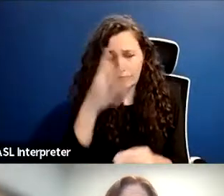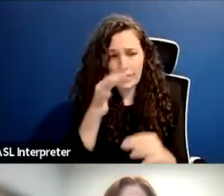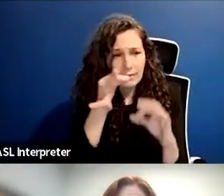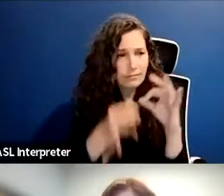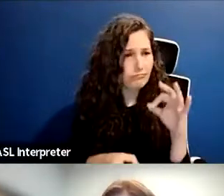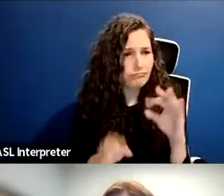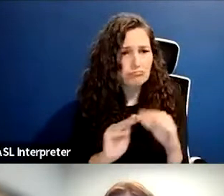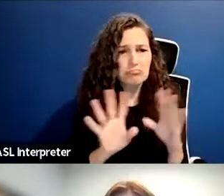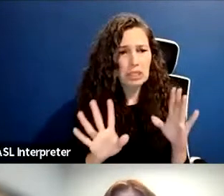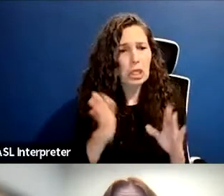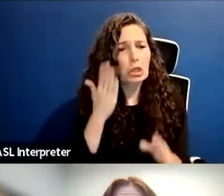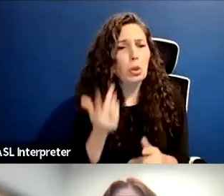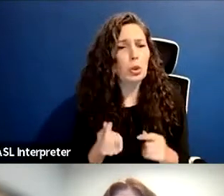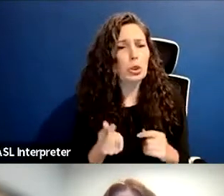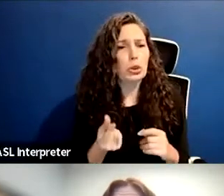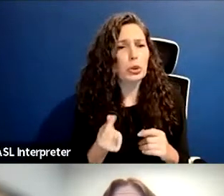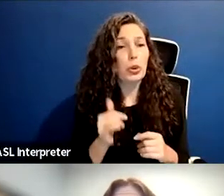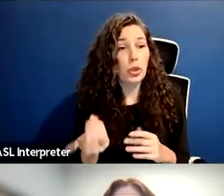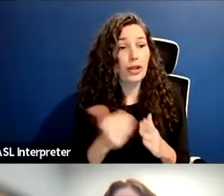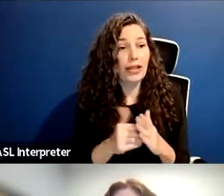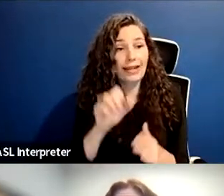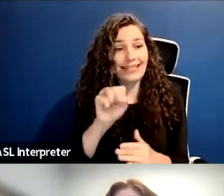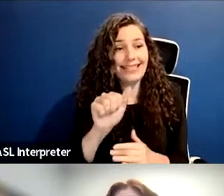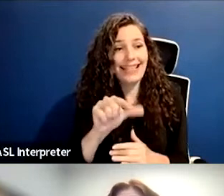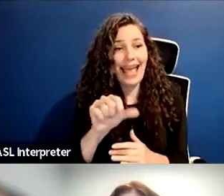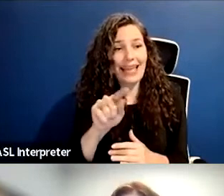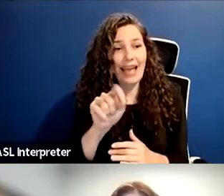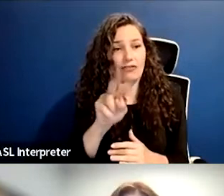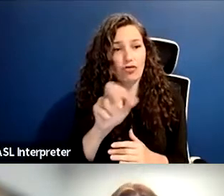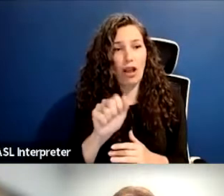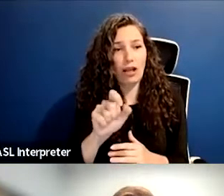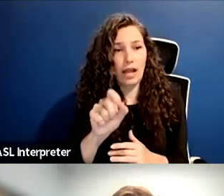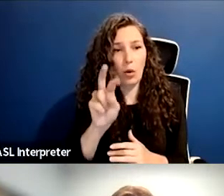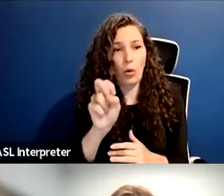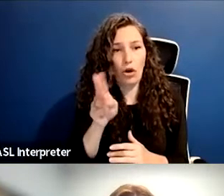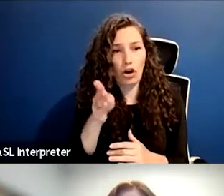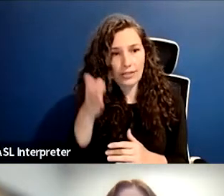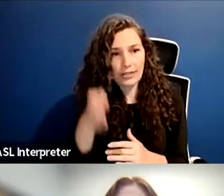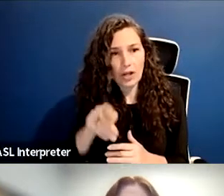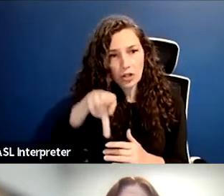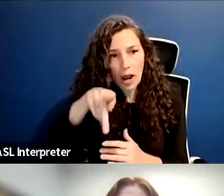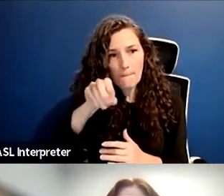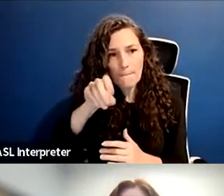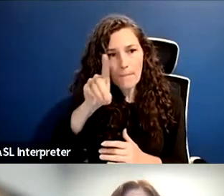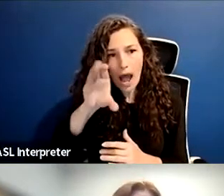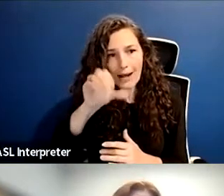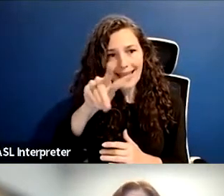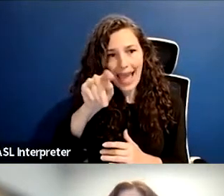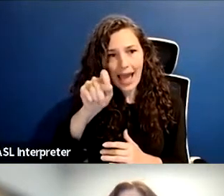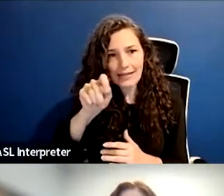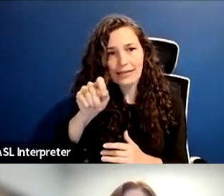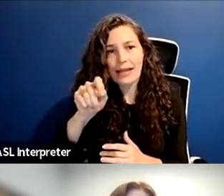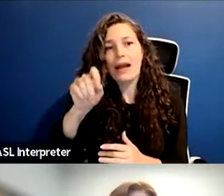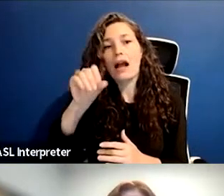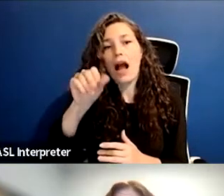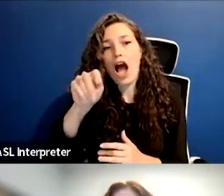That webpage again is SAGAFTRA.org/podcastcontracts. But if there's something you need to know that isn't in there,